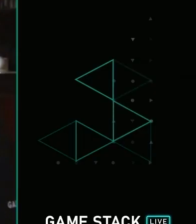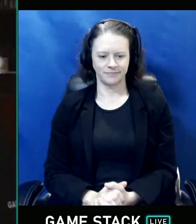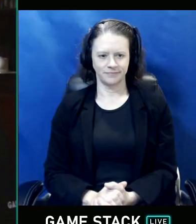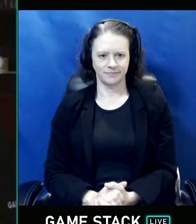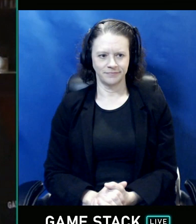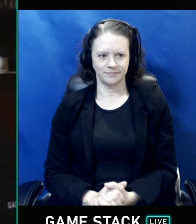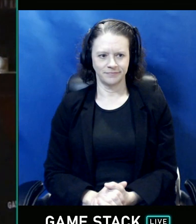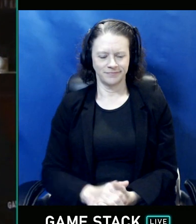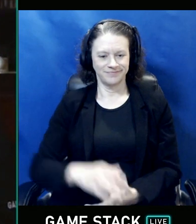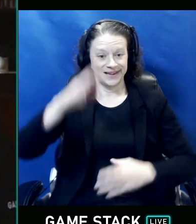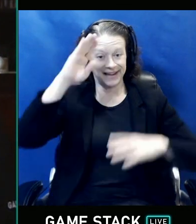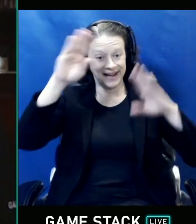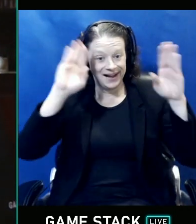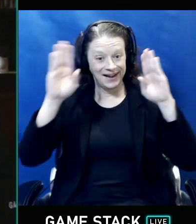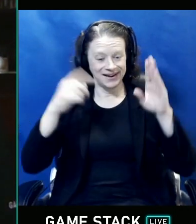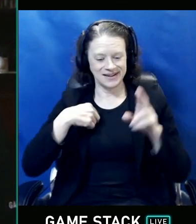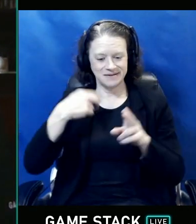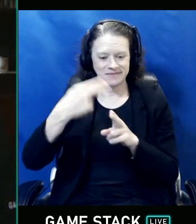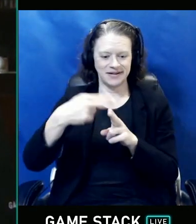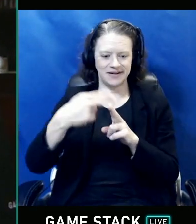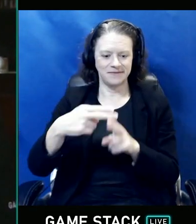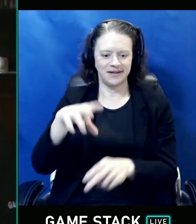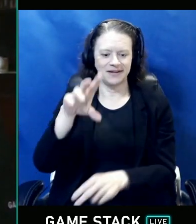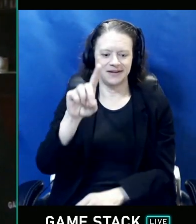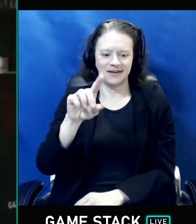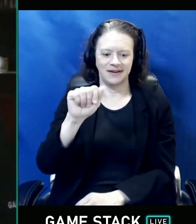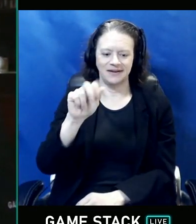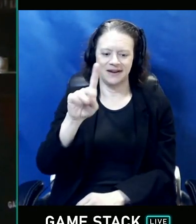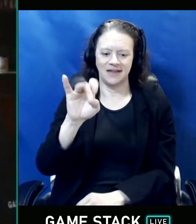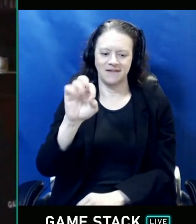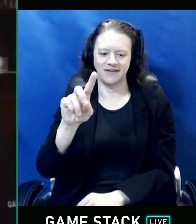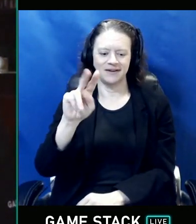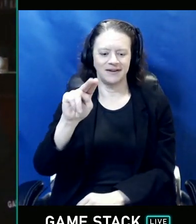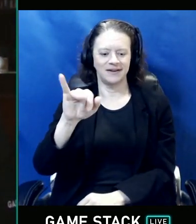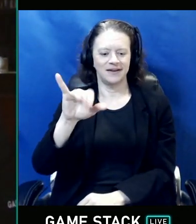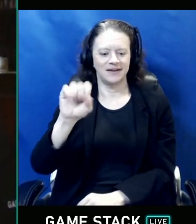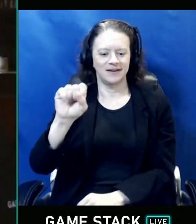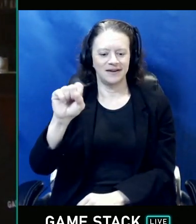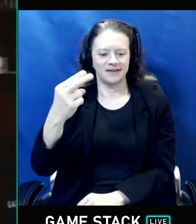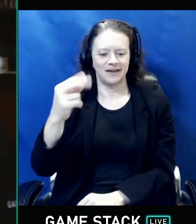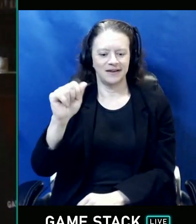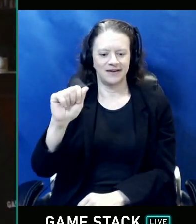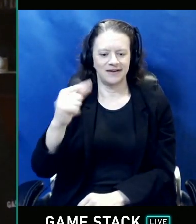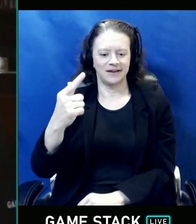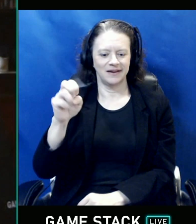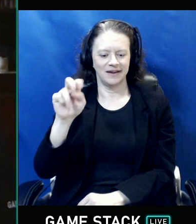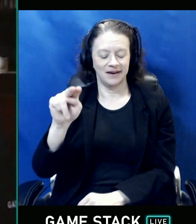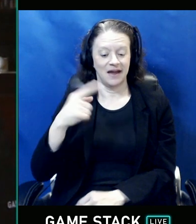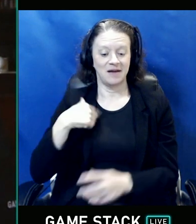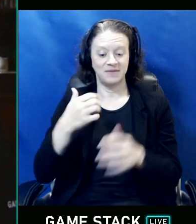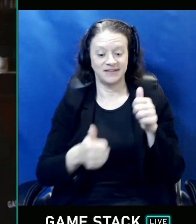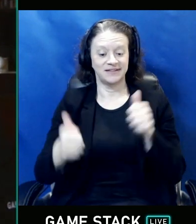Hi, my name is David Nisshagen. I'm the executive producer of Minecraft Dungeons.